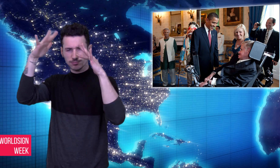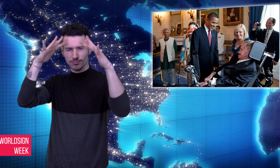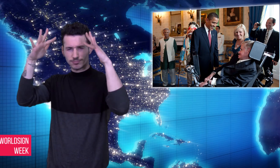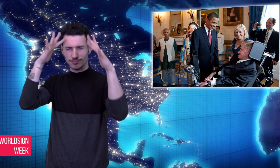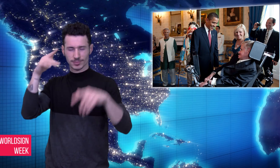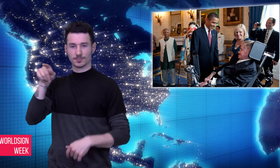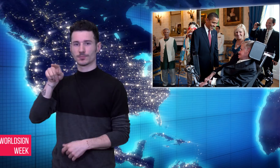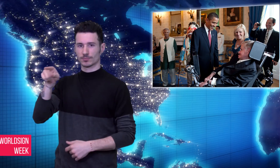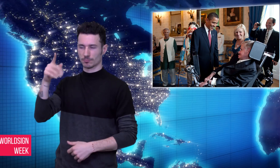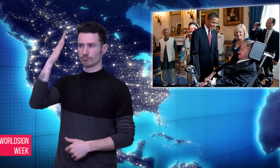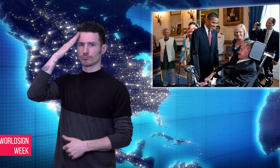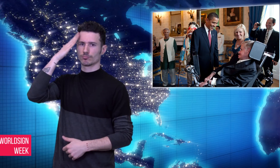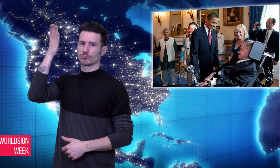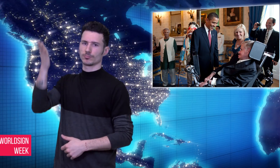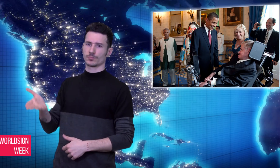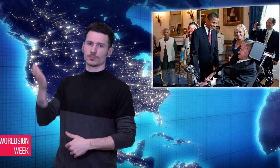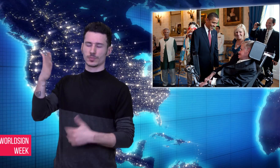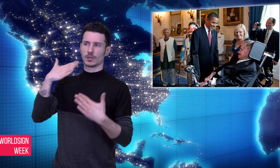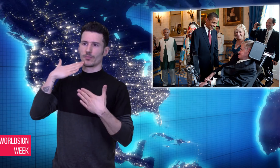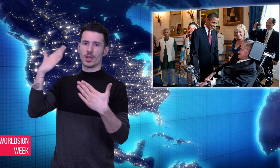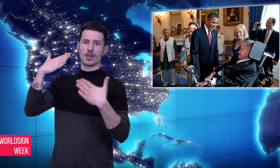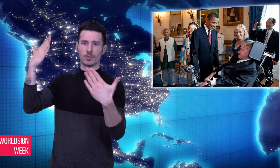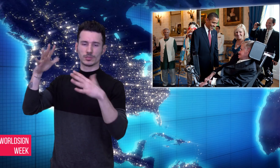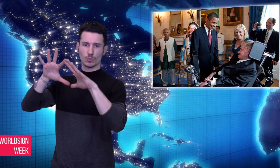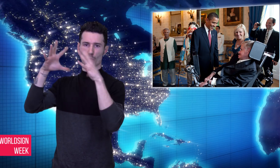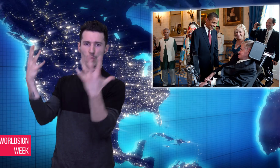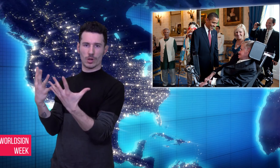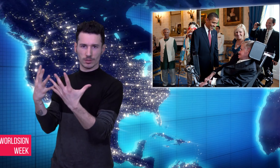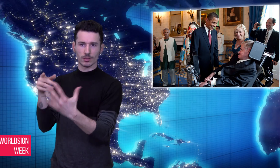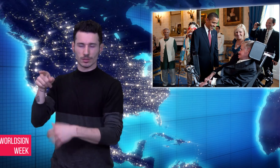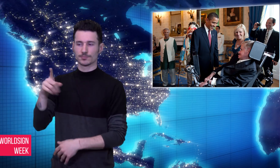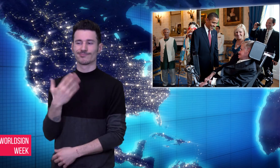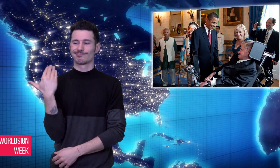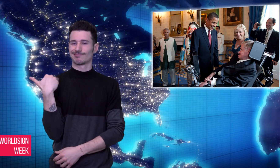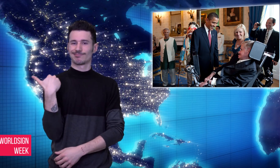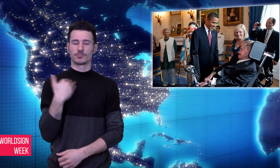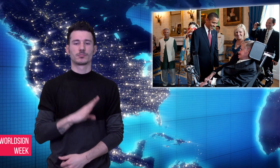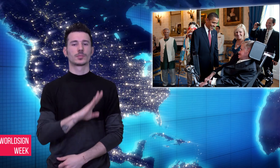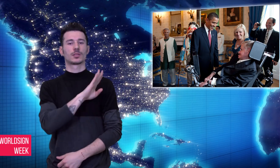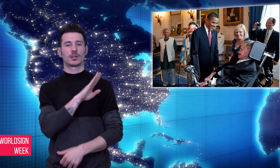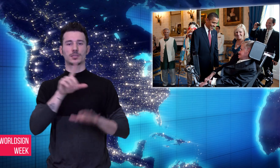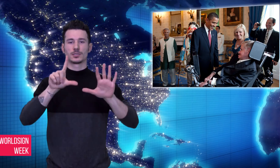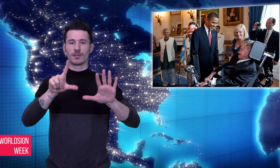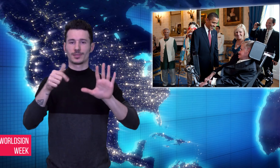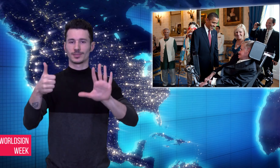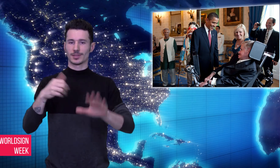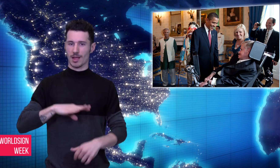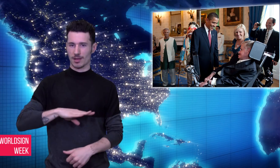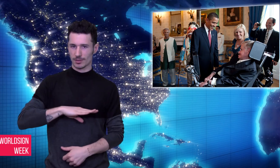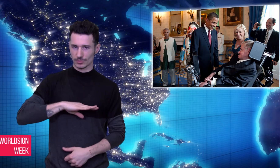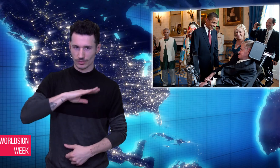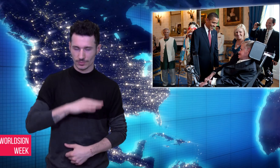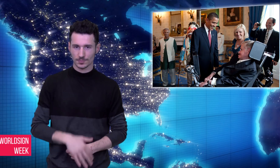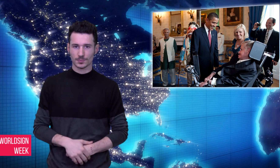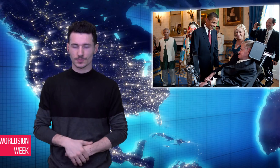physicist in the world has passed away at age 76. He had a rare motor neurone